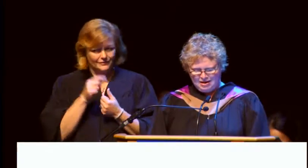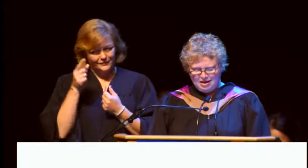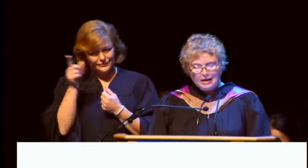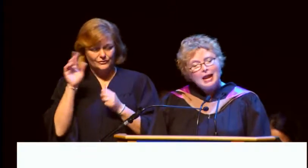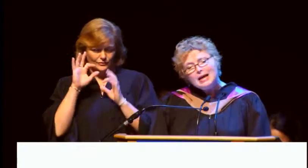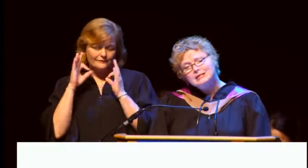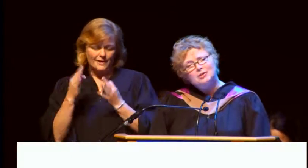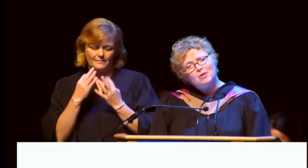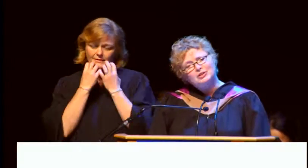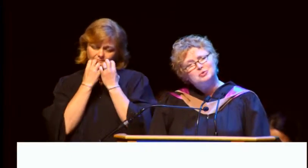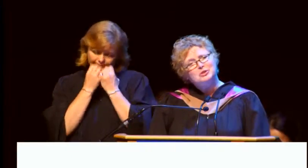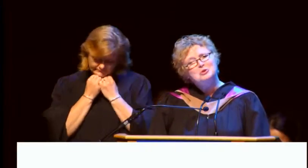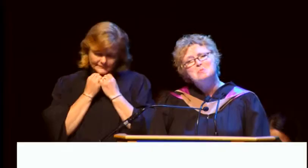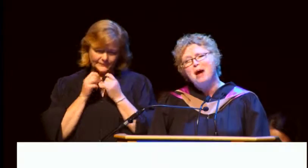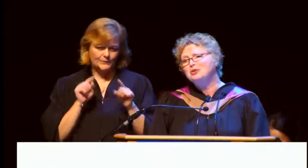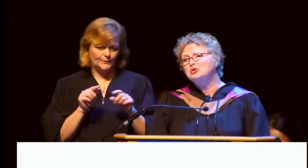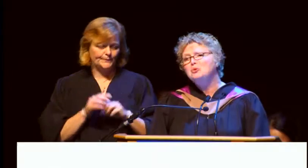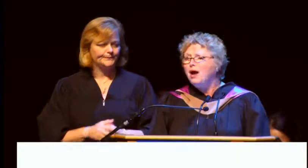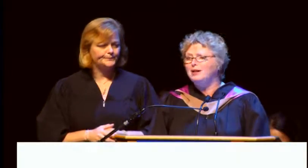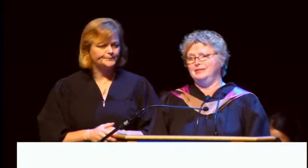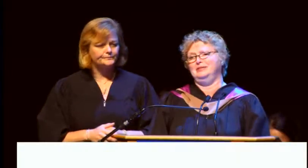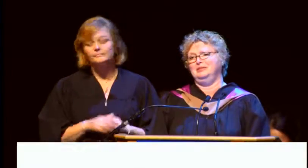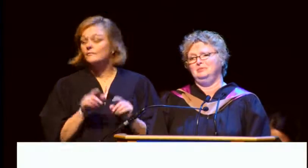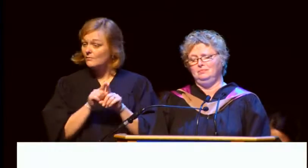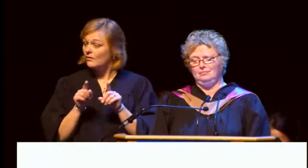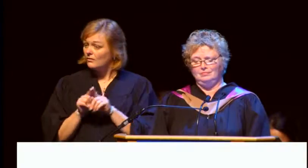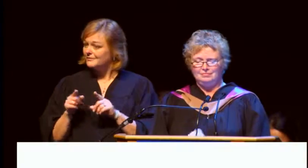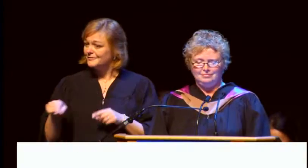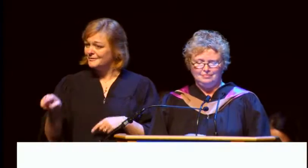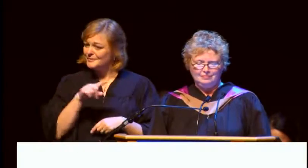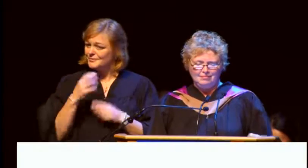AND LASTLY GRADUATES YOU MATTER TO US.